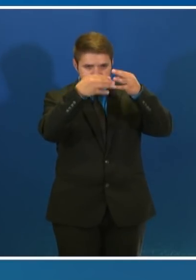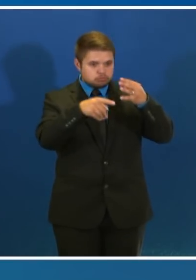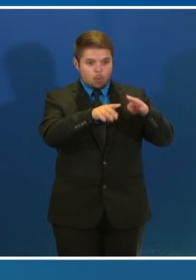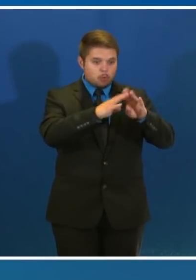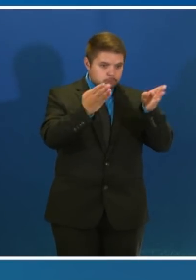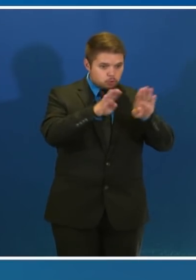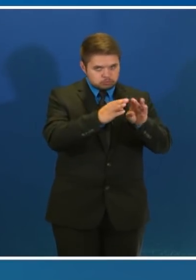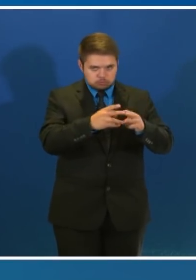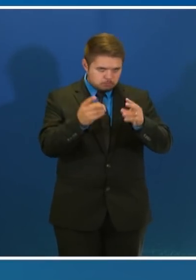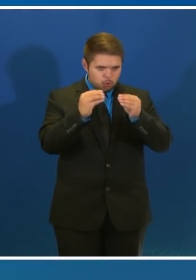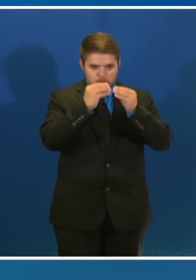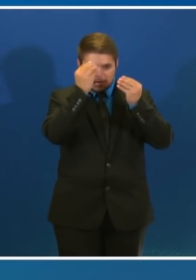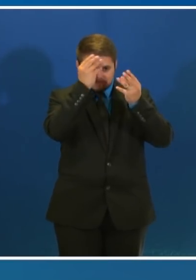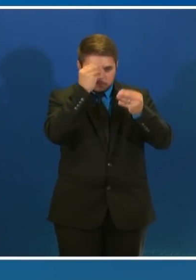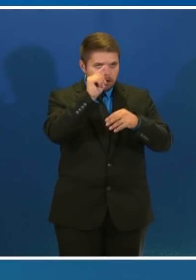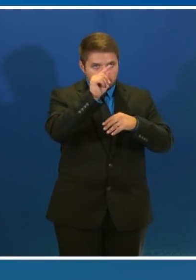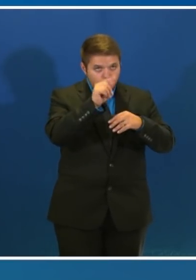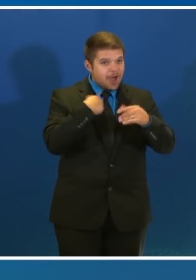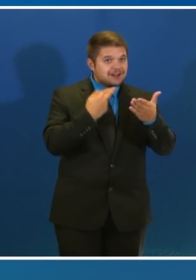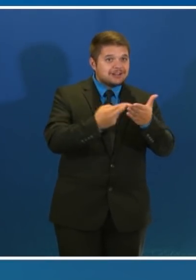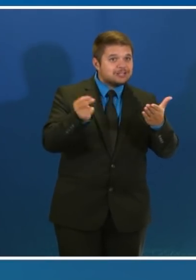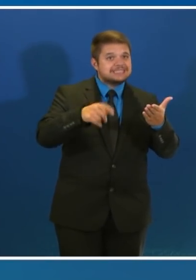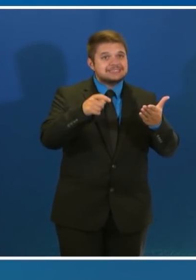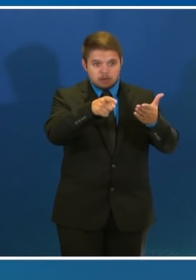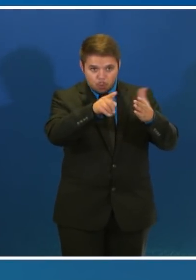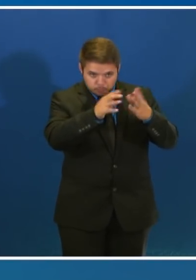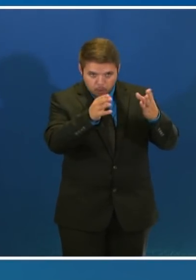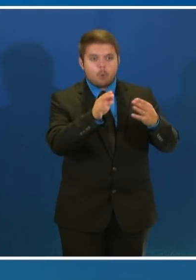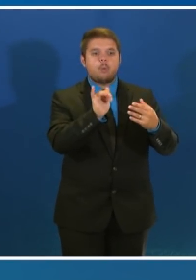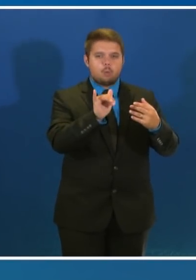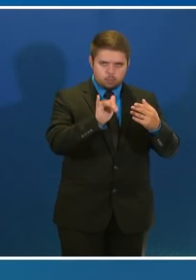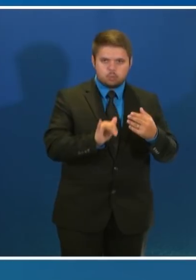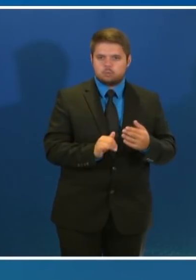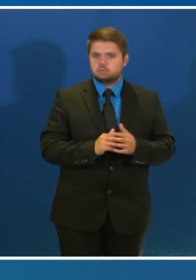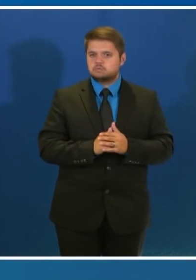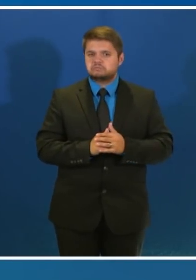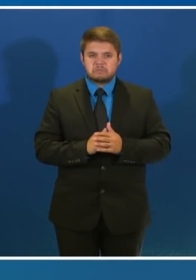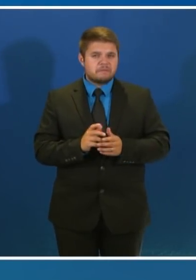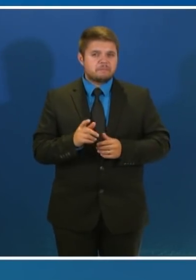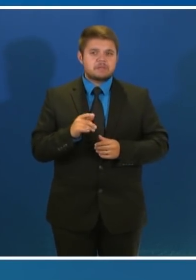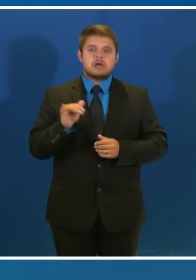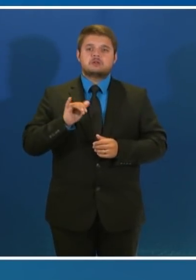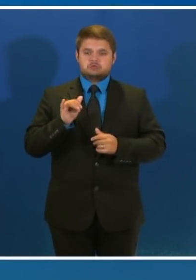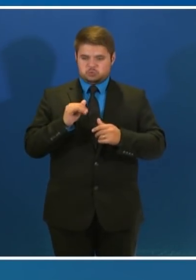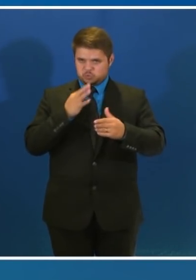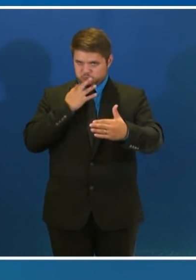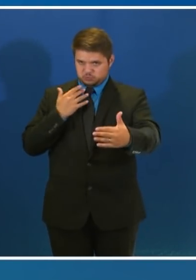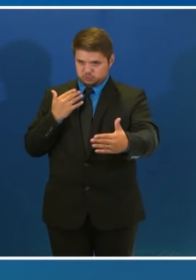with you is that over the next few weeks you'll begin to see five different yard signs appear